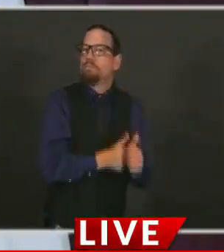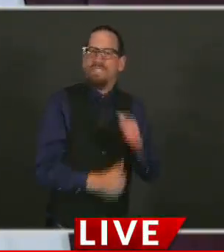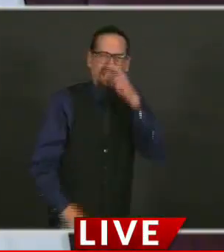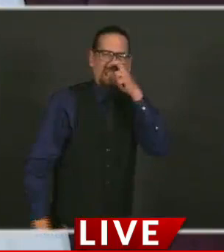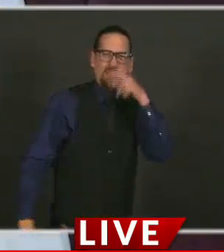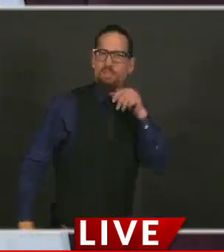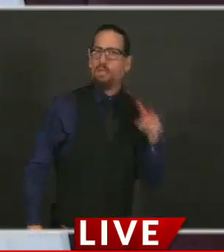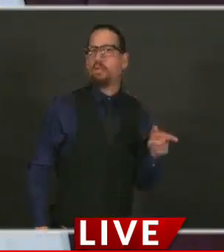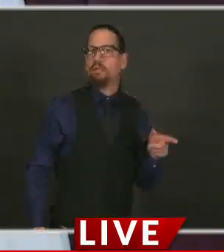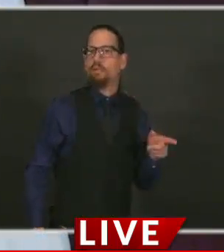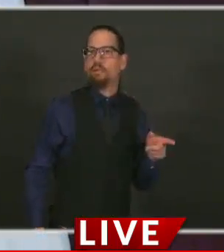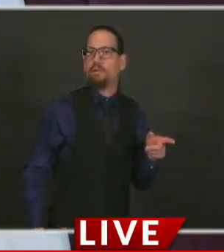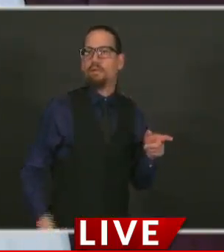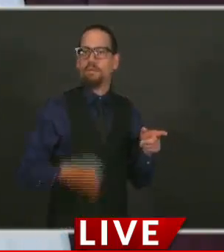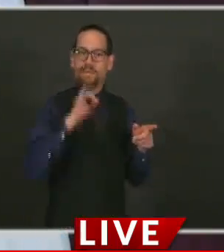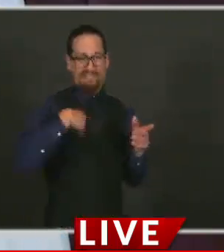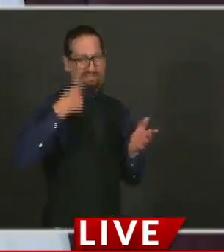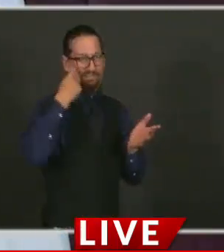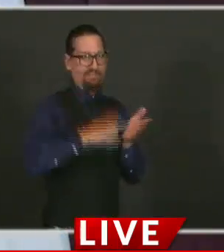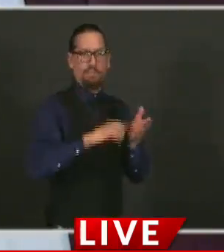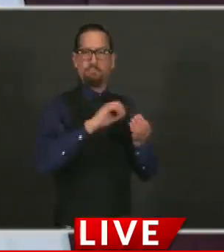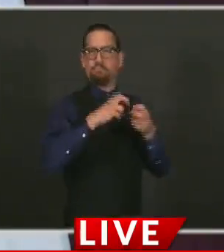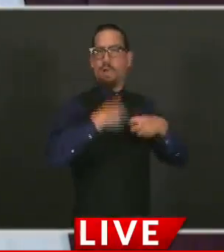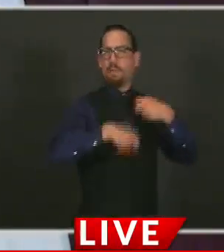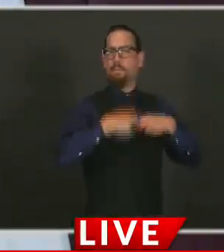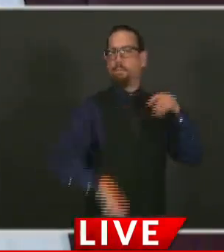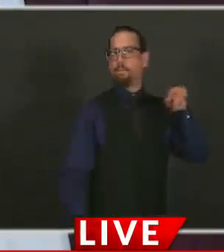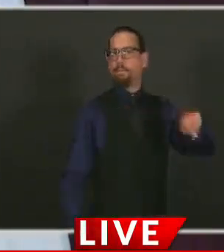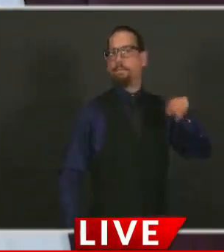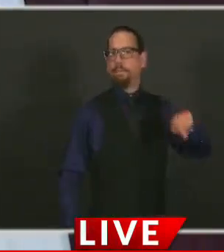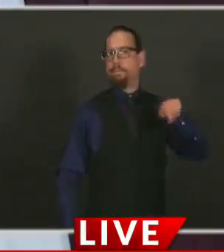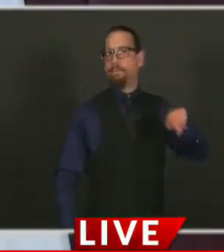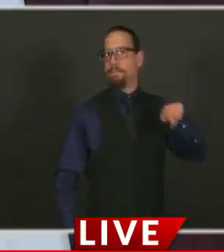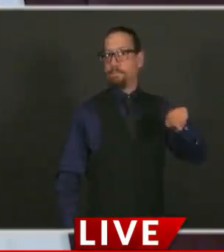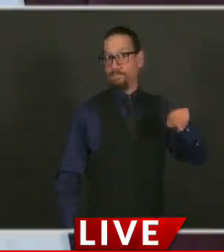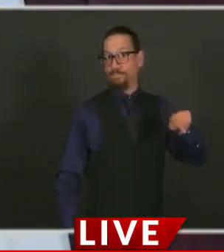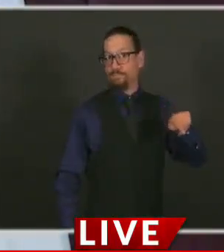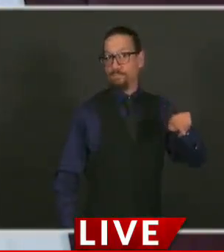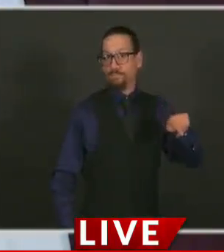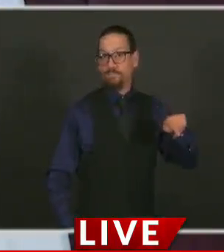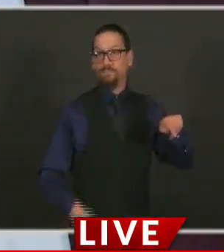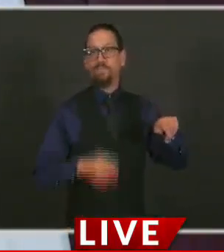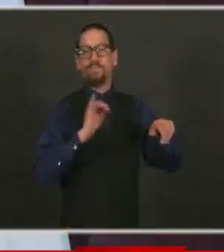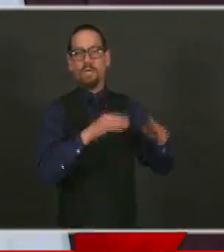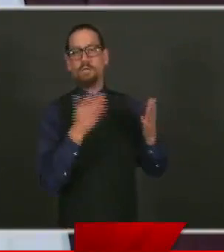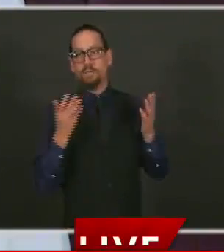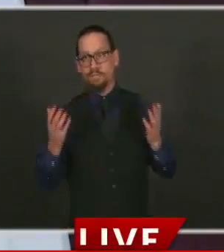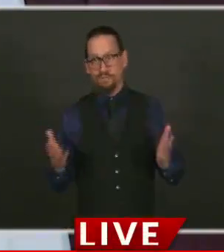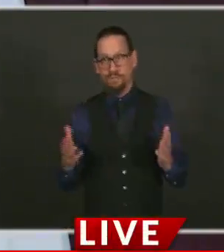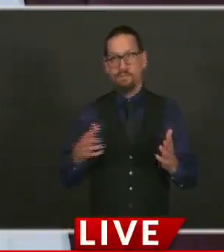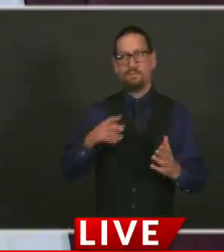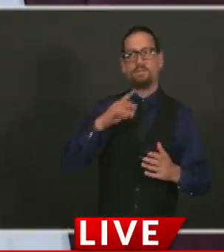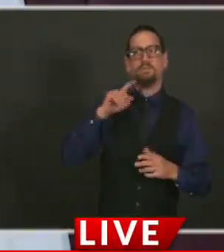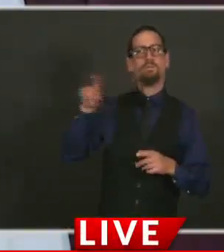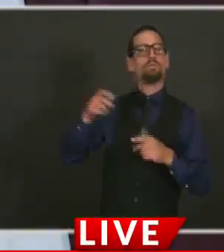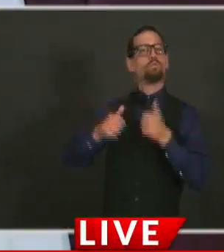INSIDE, INFORMAL, INCONSISTENT GROUPS BEING ABLE TO WEAR A MASK IN THOSE SITUATIONS. THAT IS WHERE WE ARE SEEING THE SOURCE OF SPREAD.